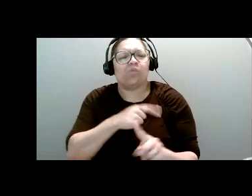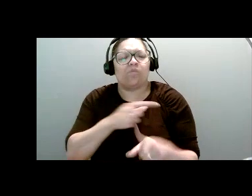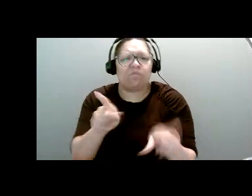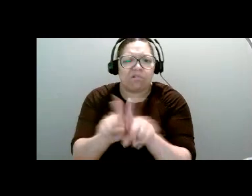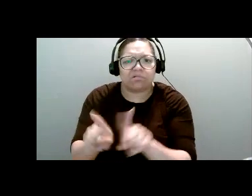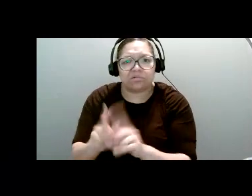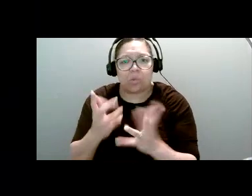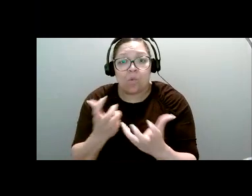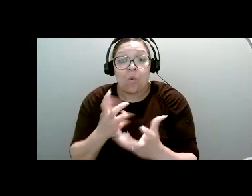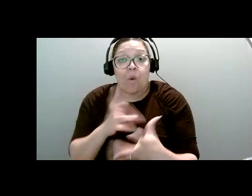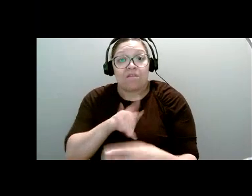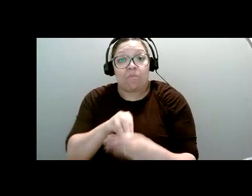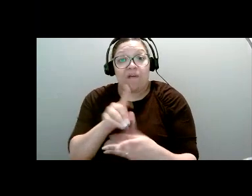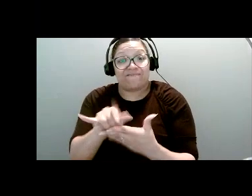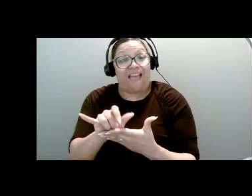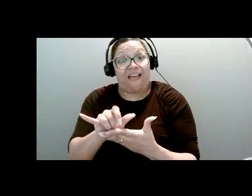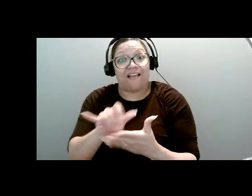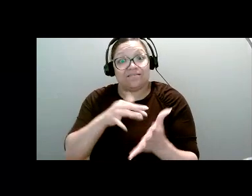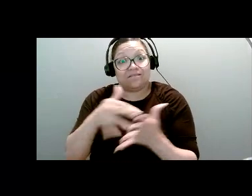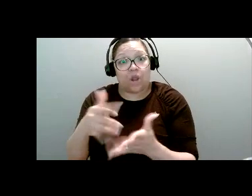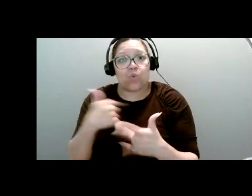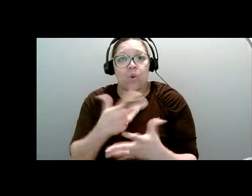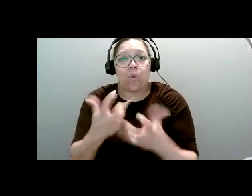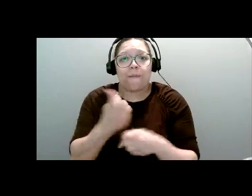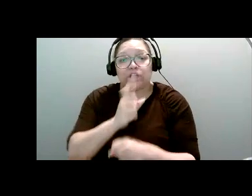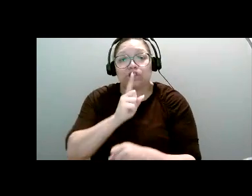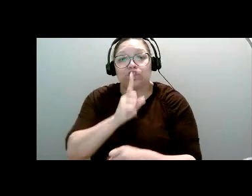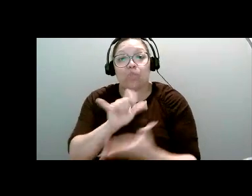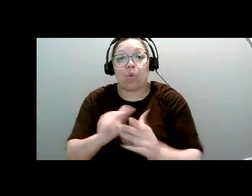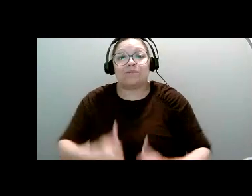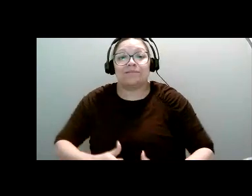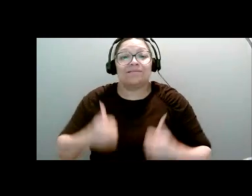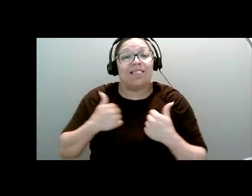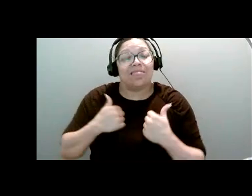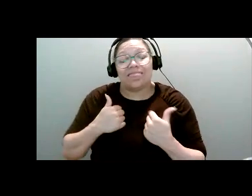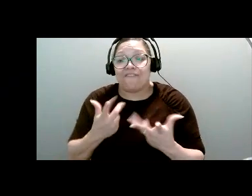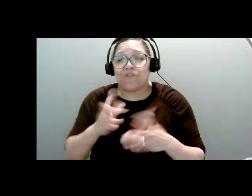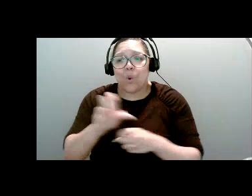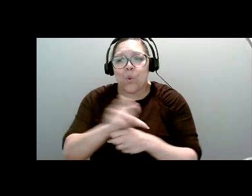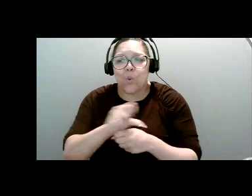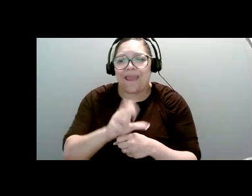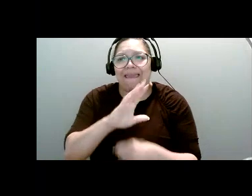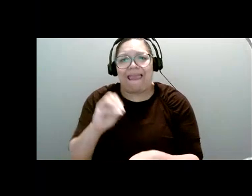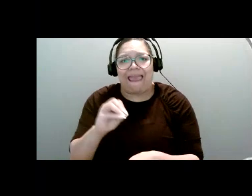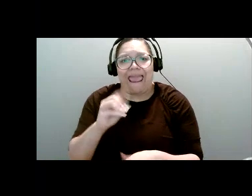make sure that those living, working and interested in the area are